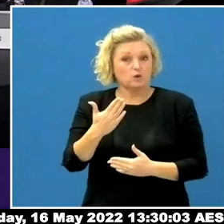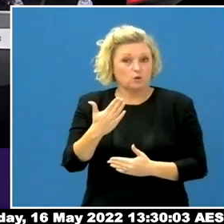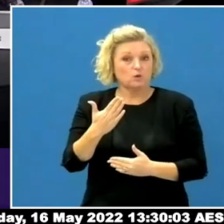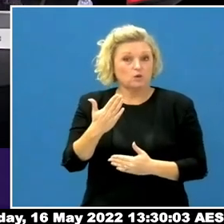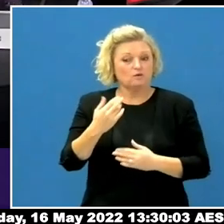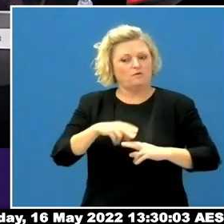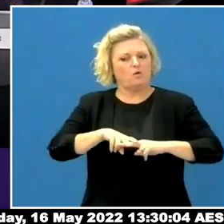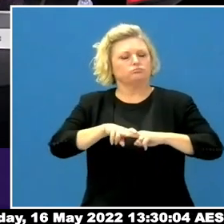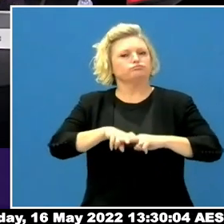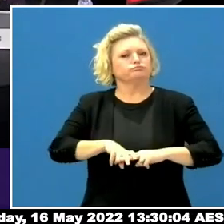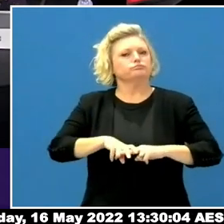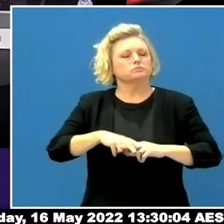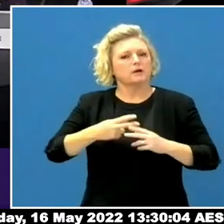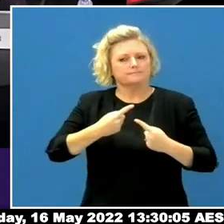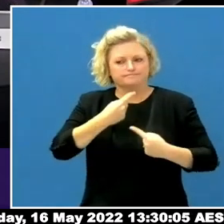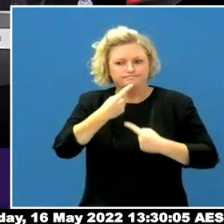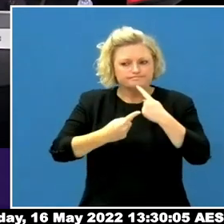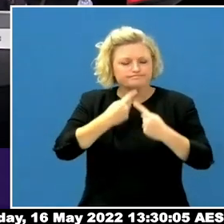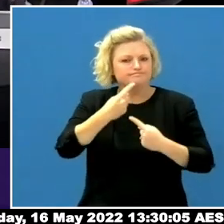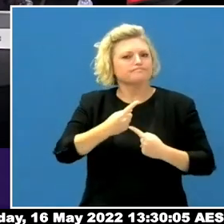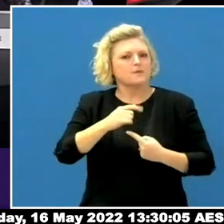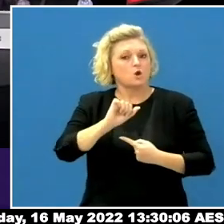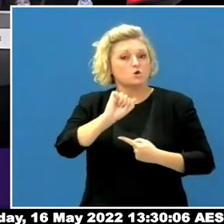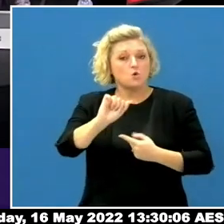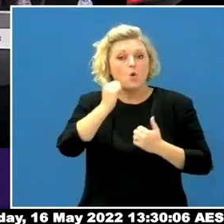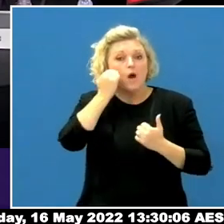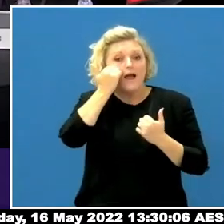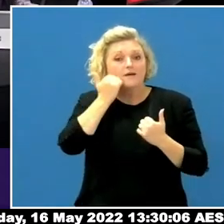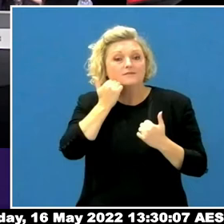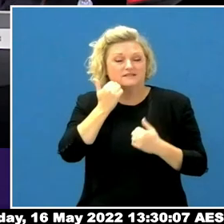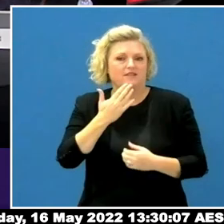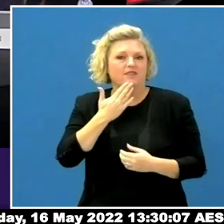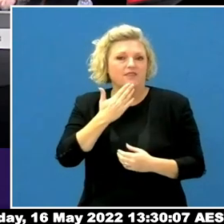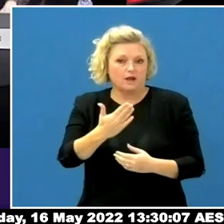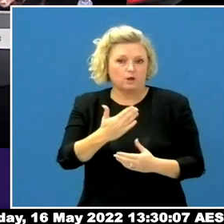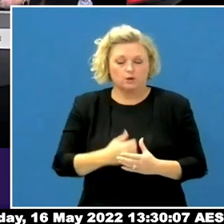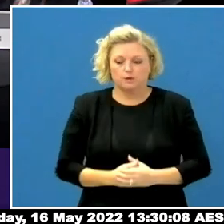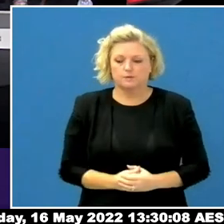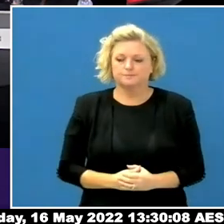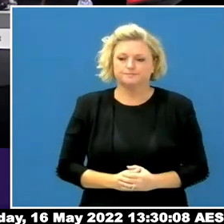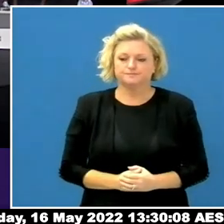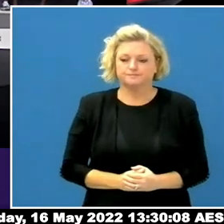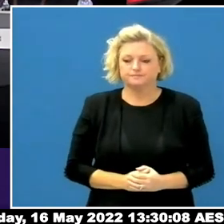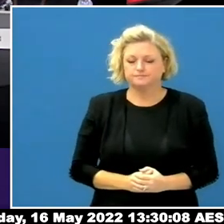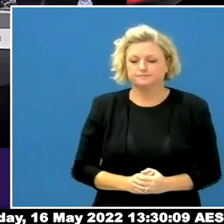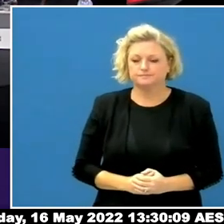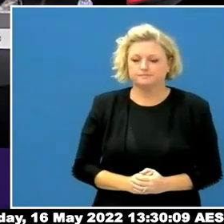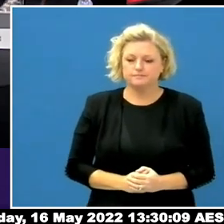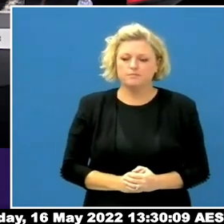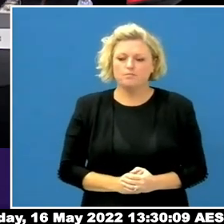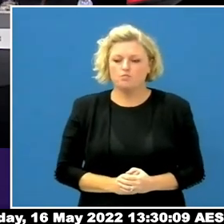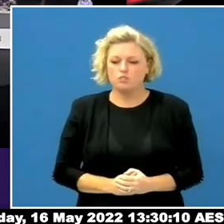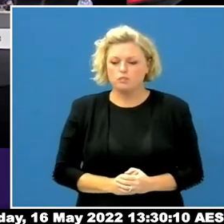We do appreciate the assistance that you've provided and the statement you've already